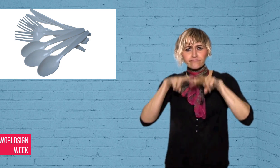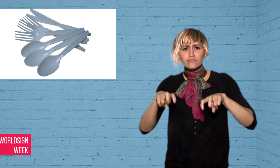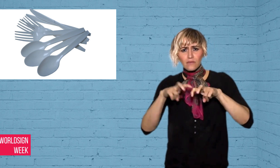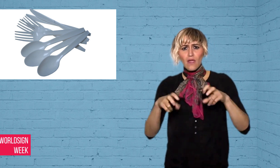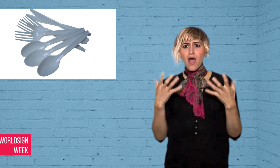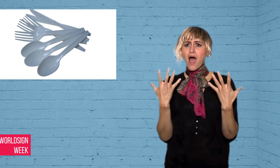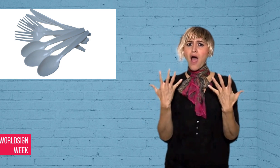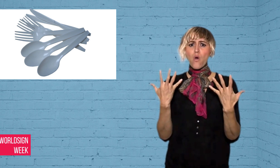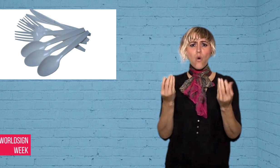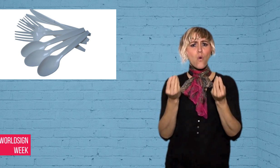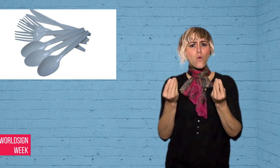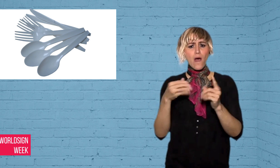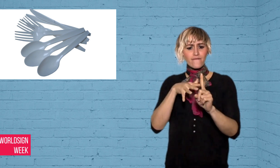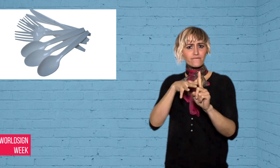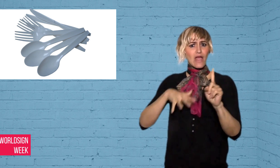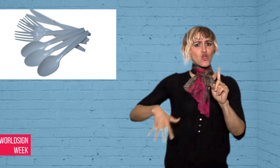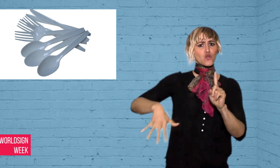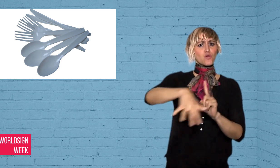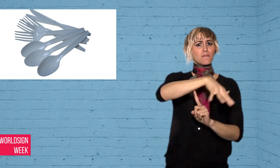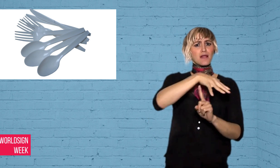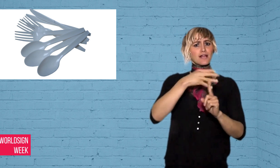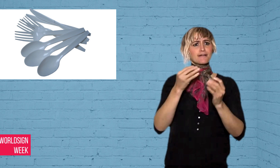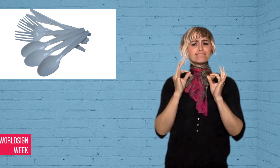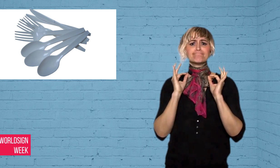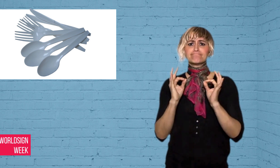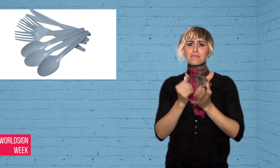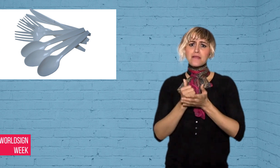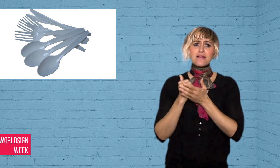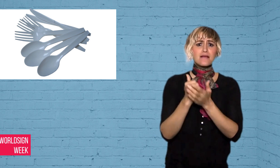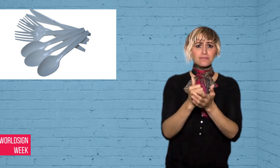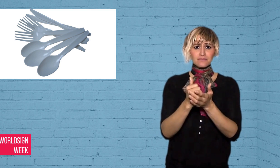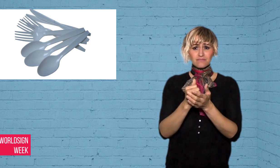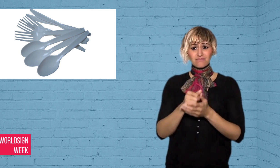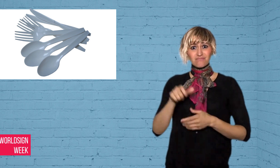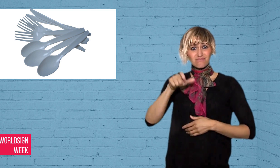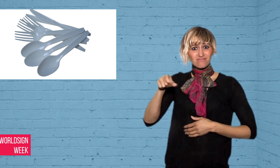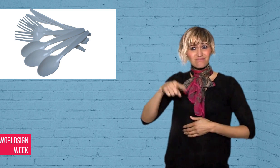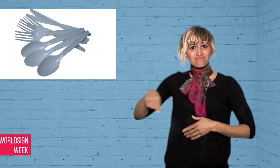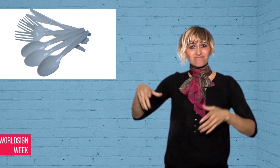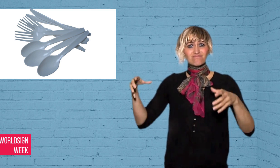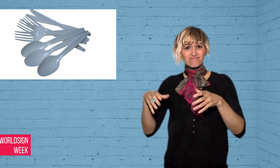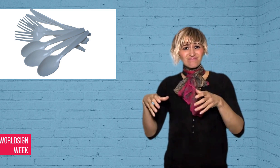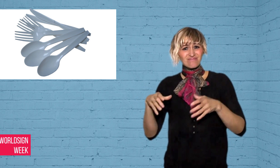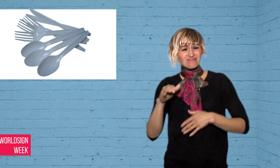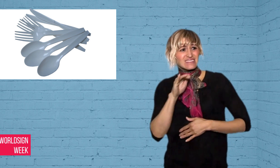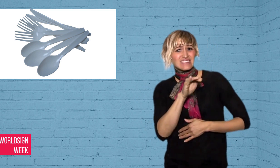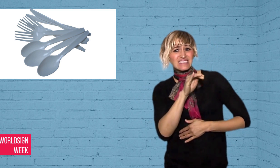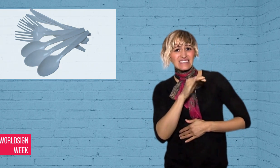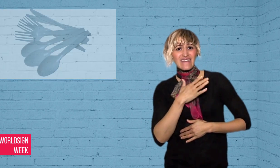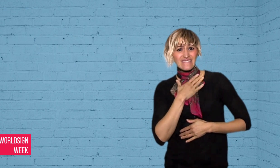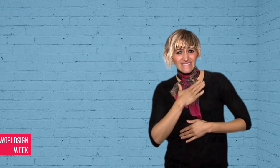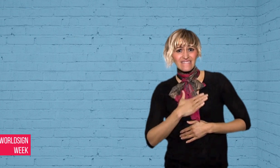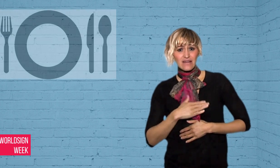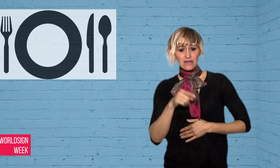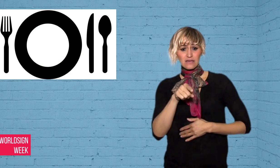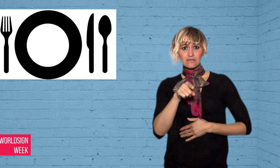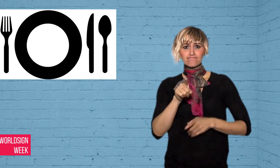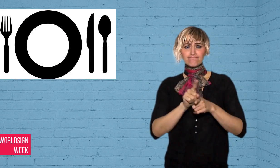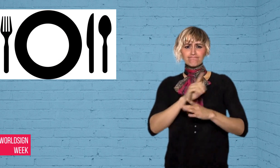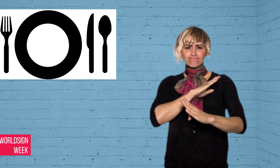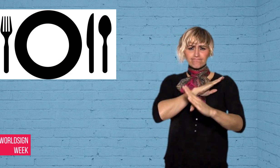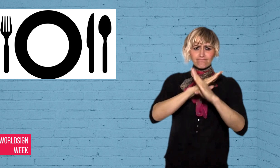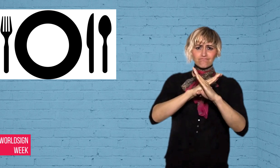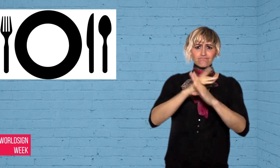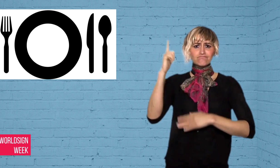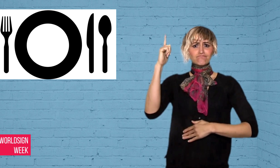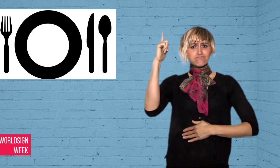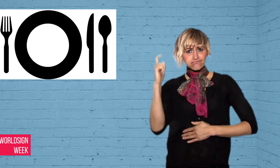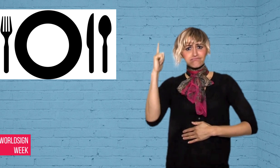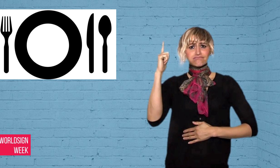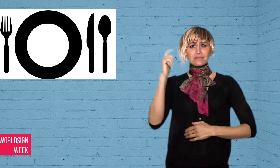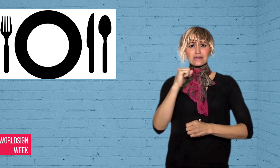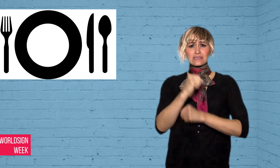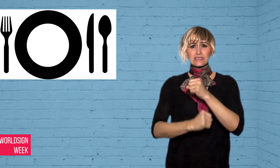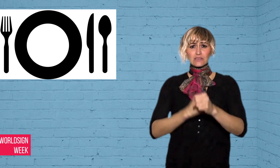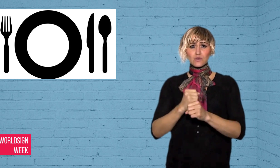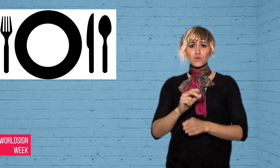Ecologists wanted the ban to start in 2017